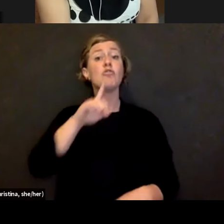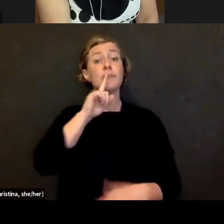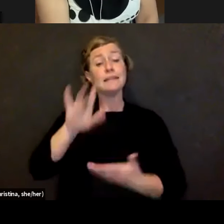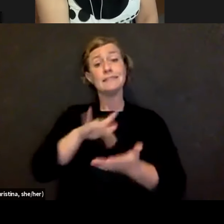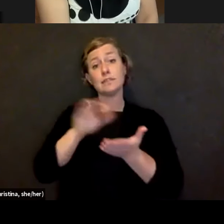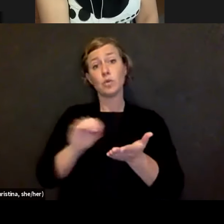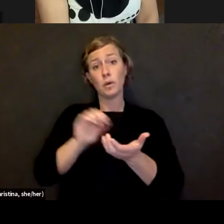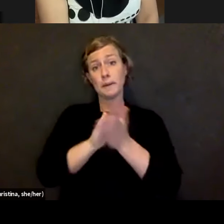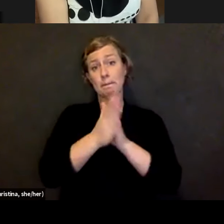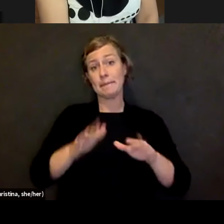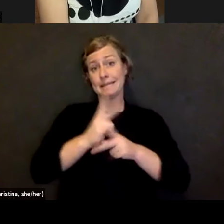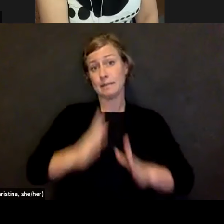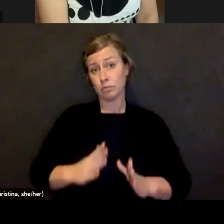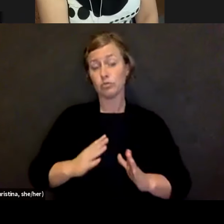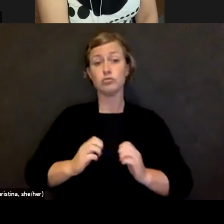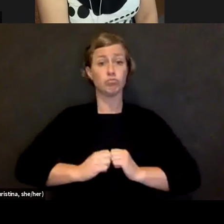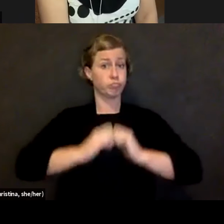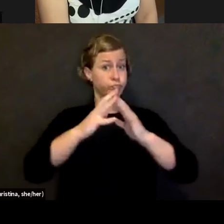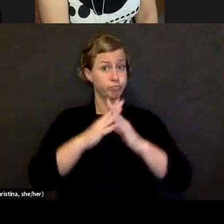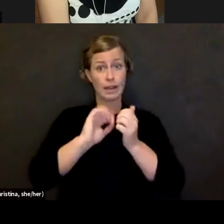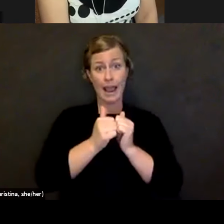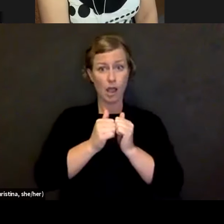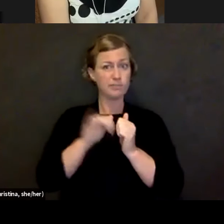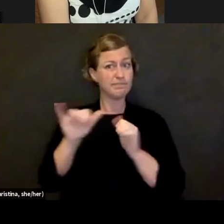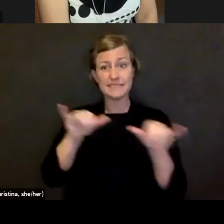Luke Richter. My pronouns are he/him. Really